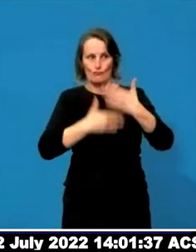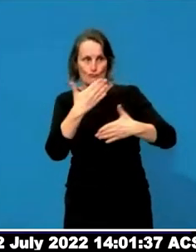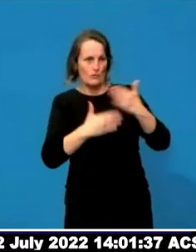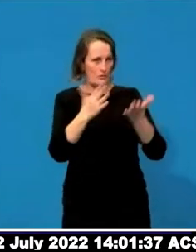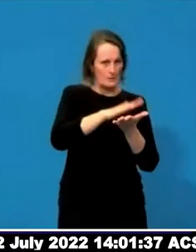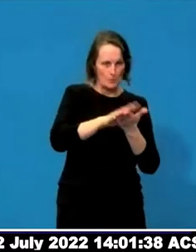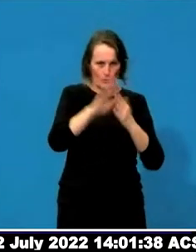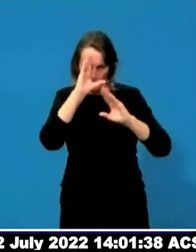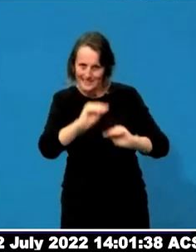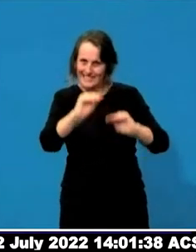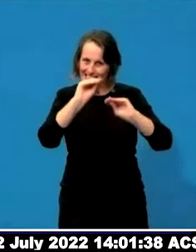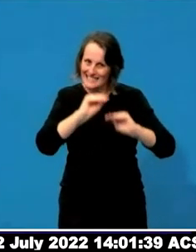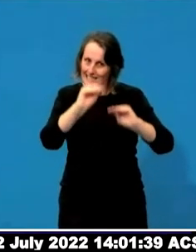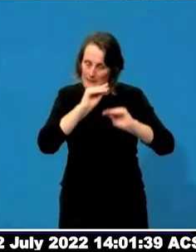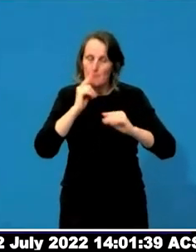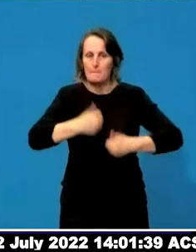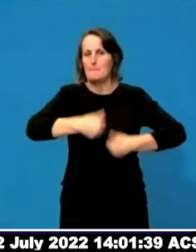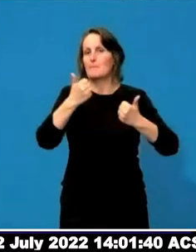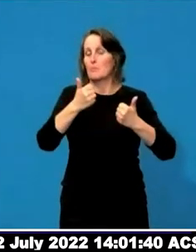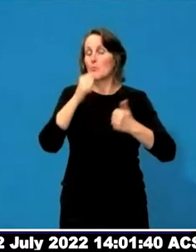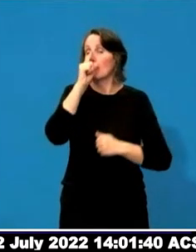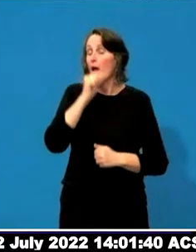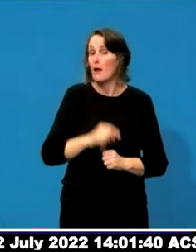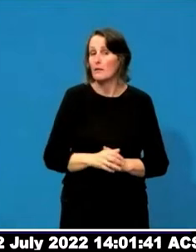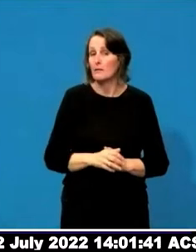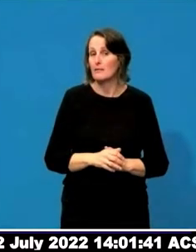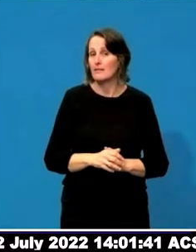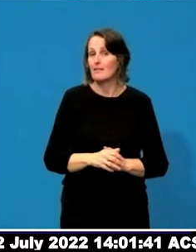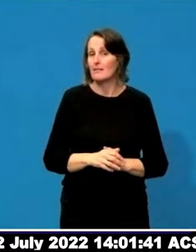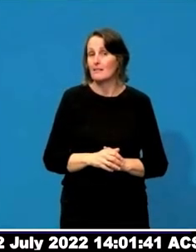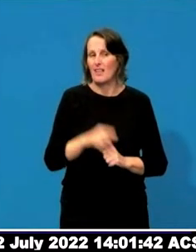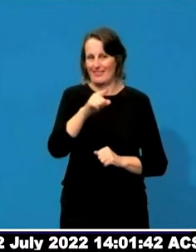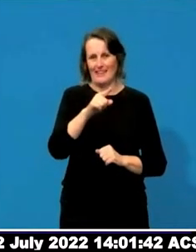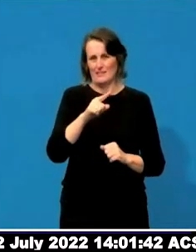Yeah, we think that that is really the most logical solution